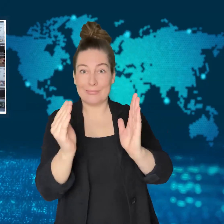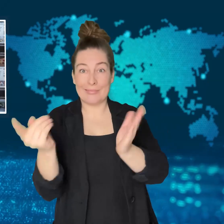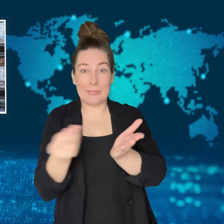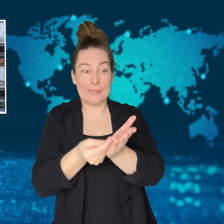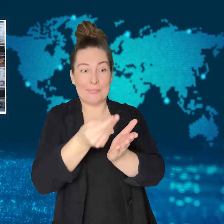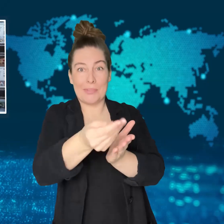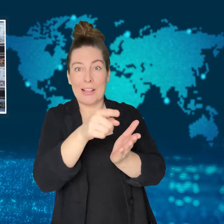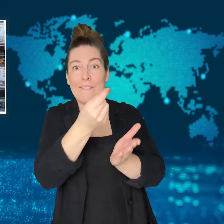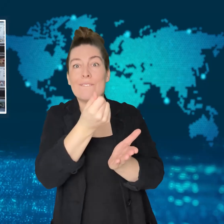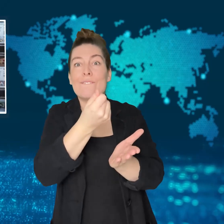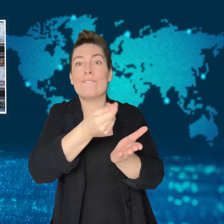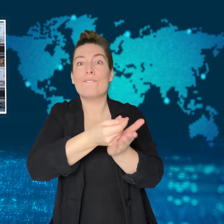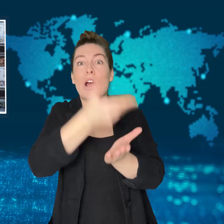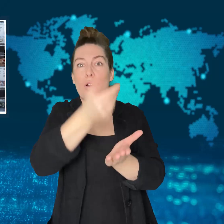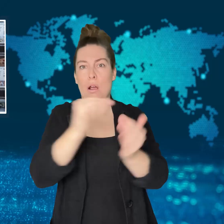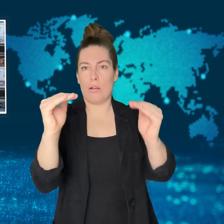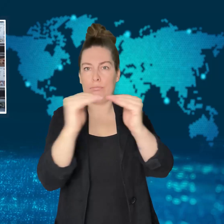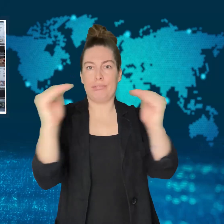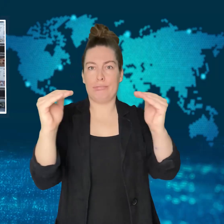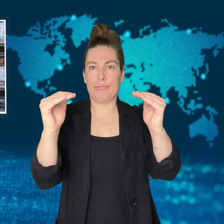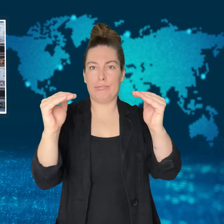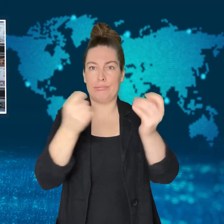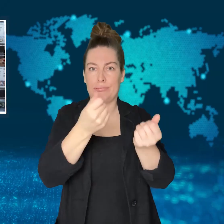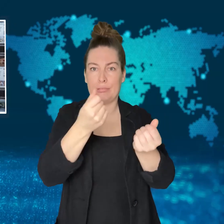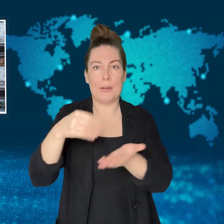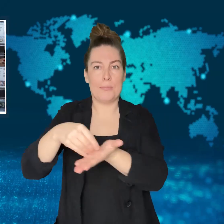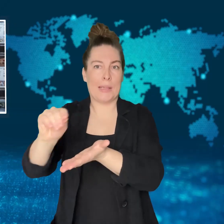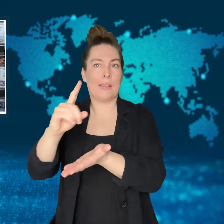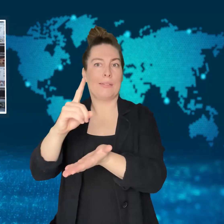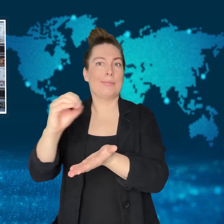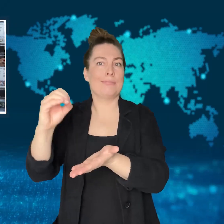Other measures include increased taxes on Airbnb